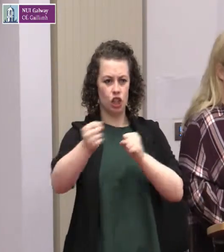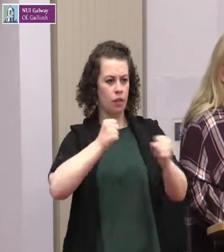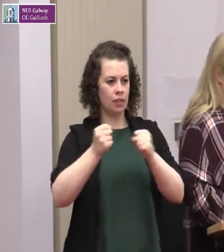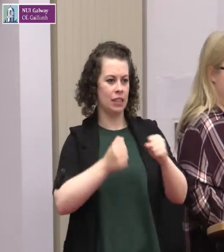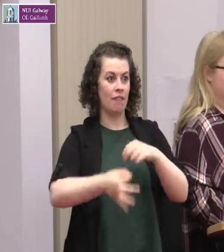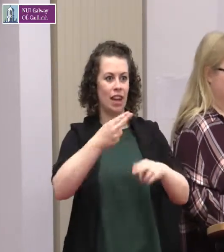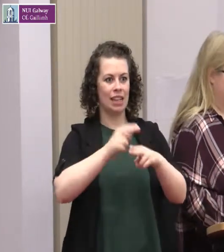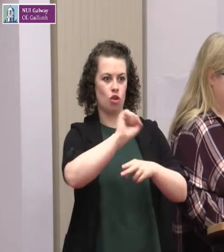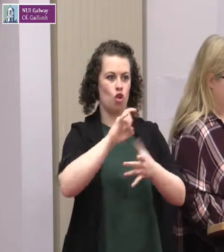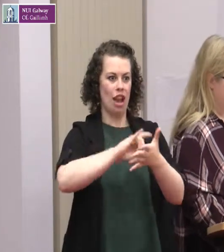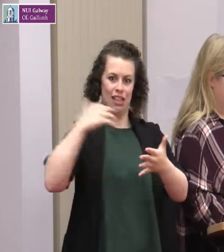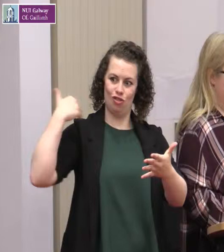ancestry -type services.